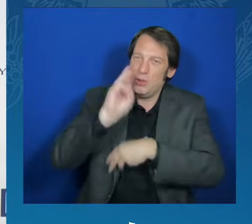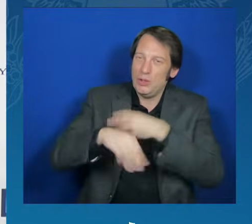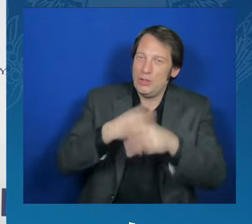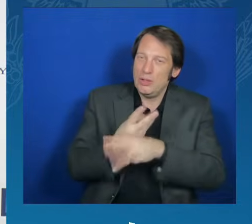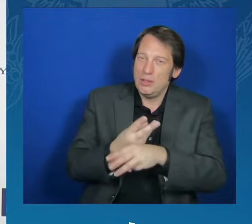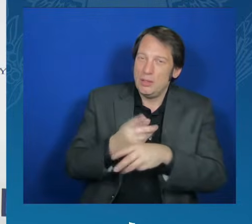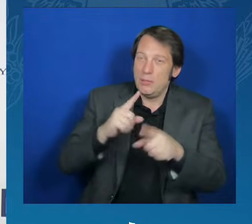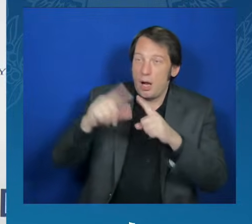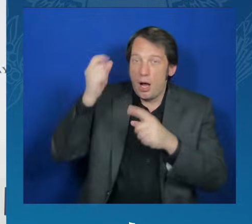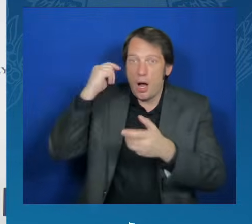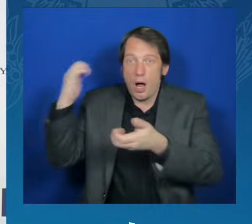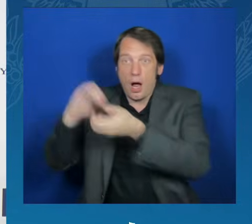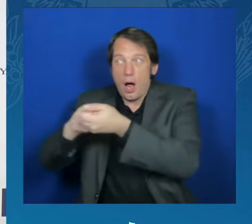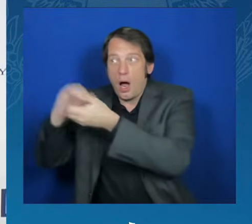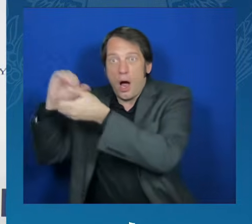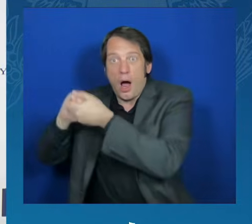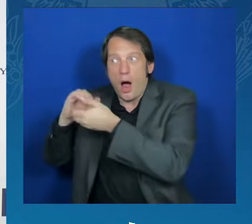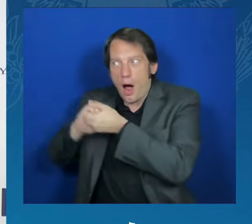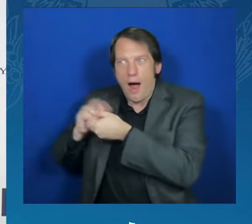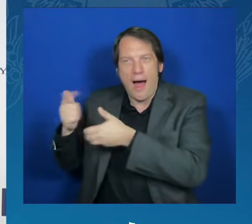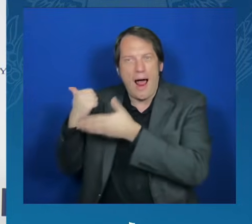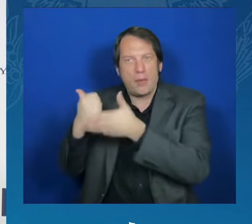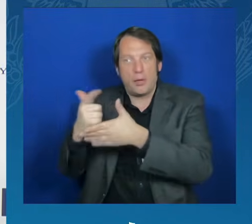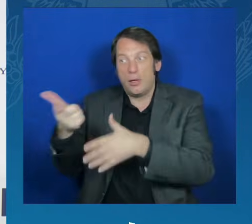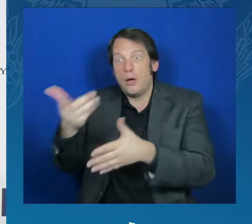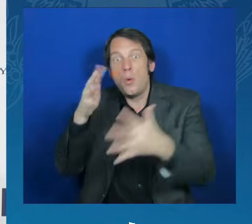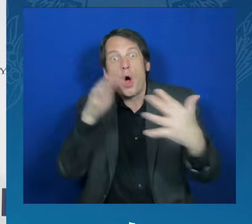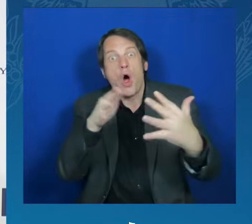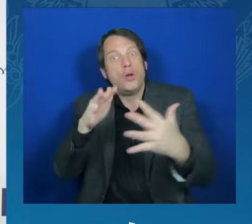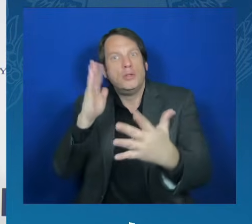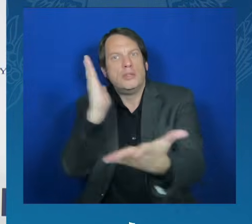and maintained stability from Europe to the Indo-Pacific.